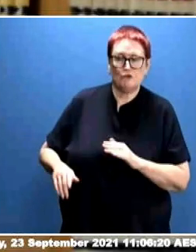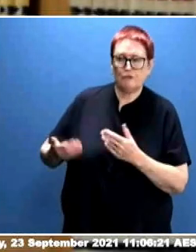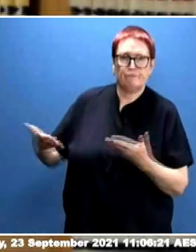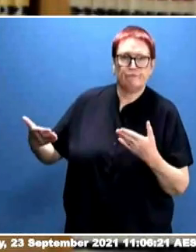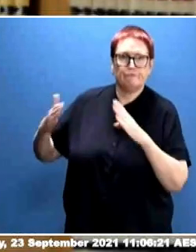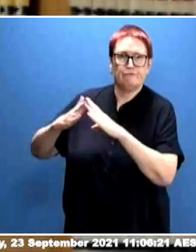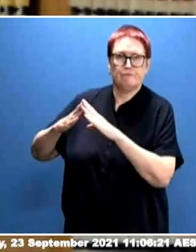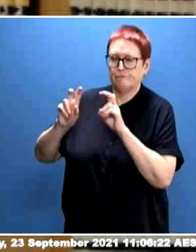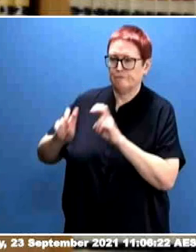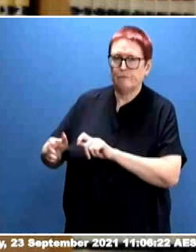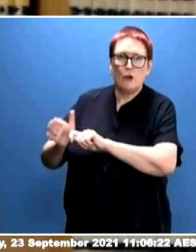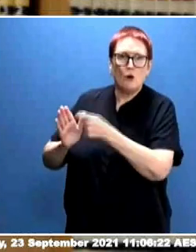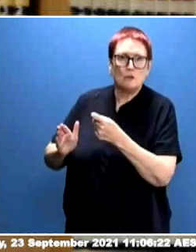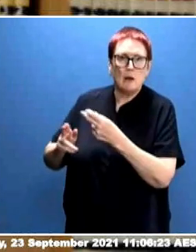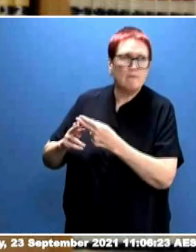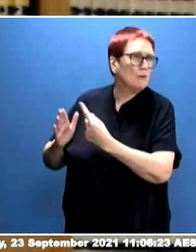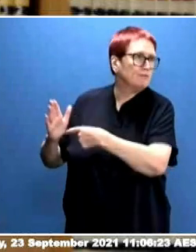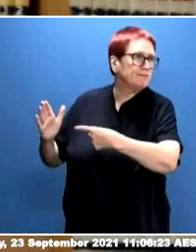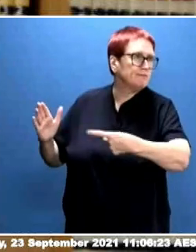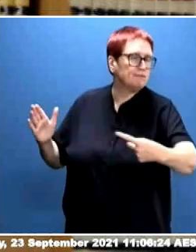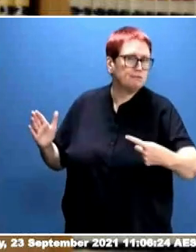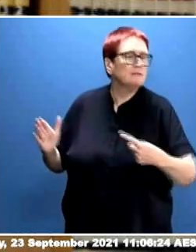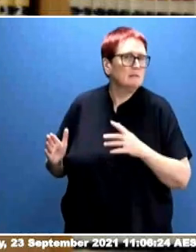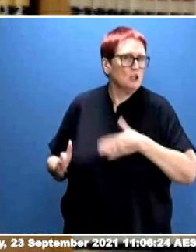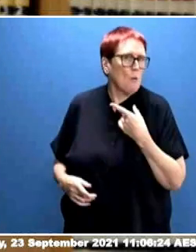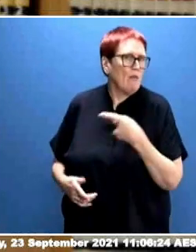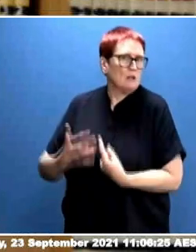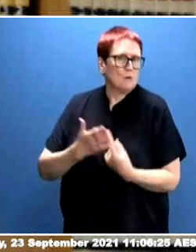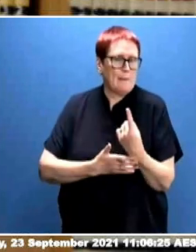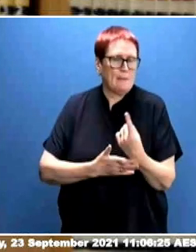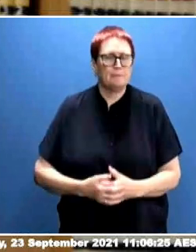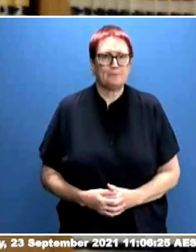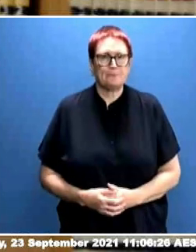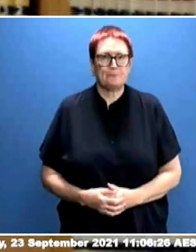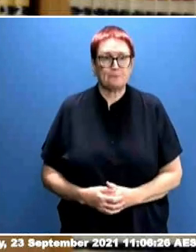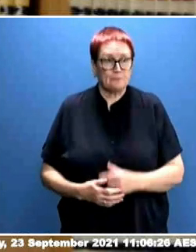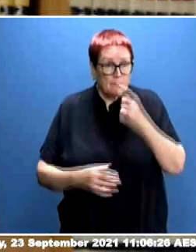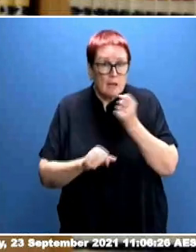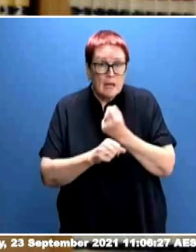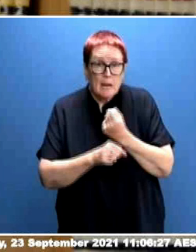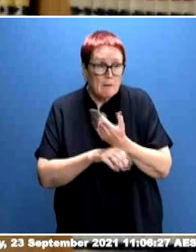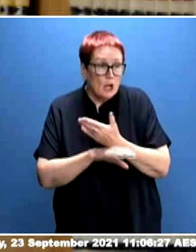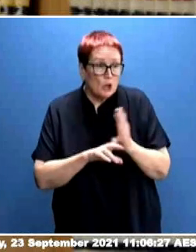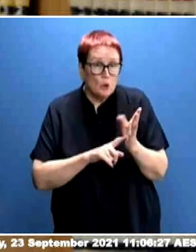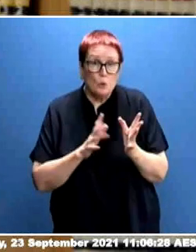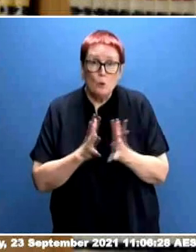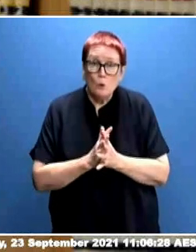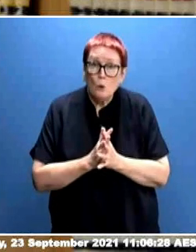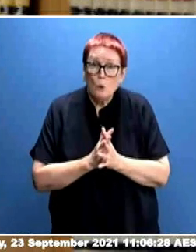for any period of time, and any efforts to safeguard through legislation and through having independent advocacy and participation